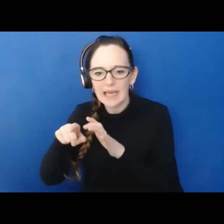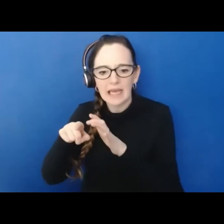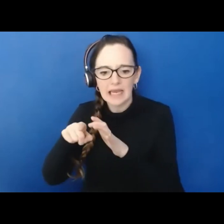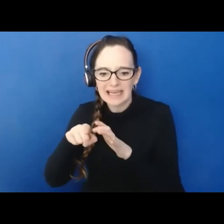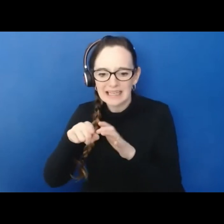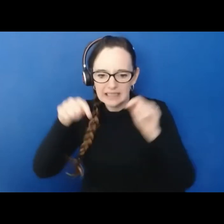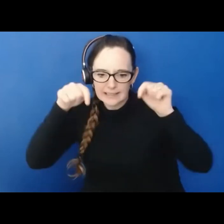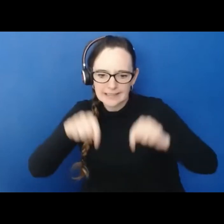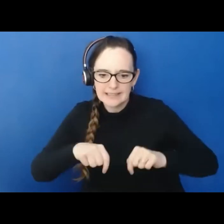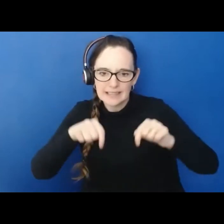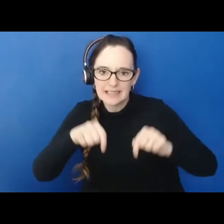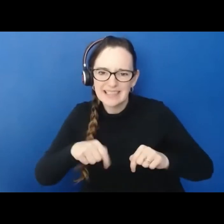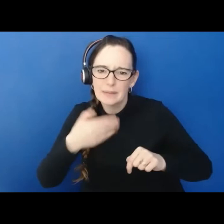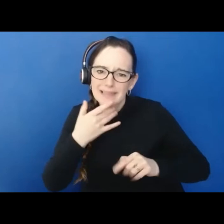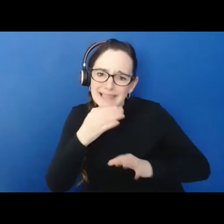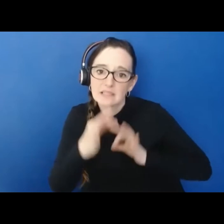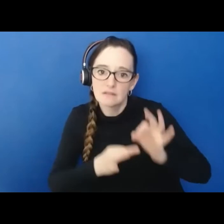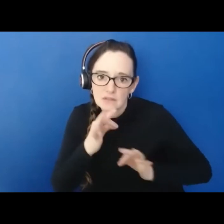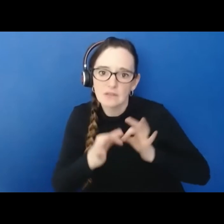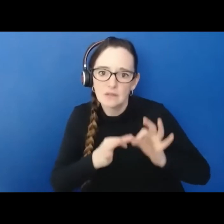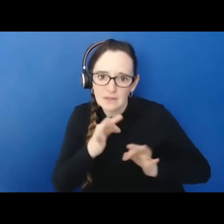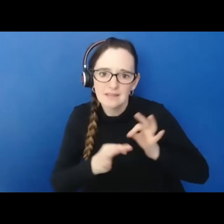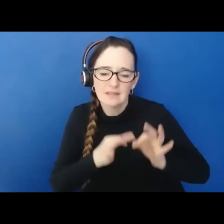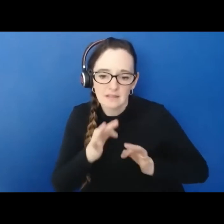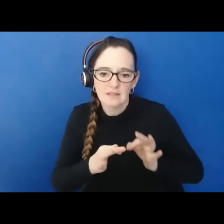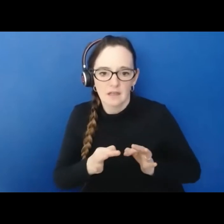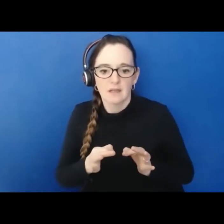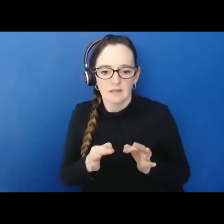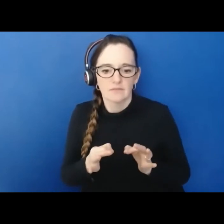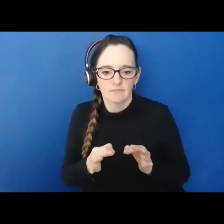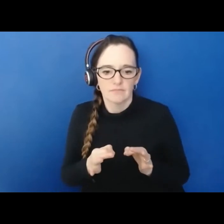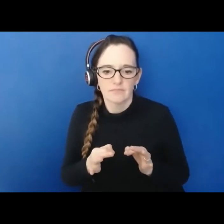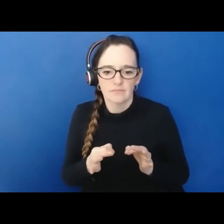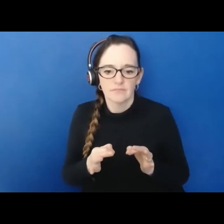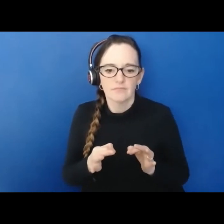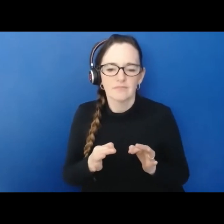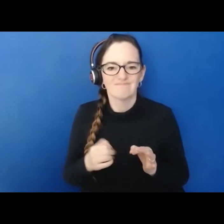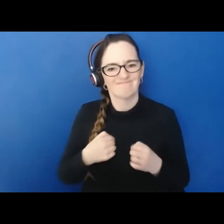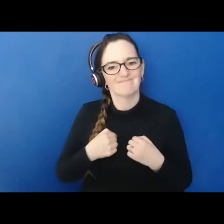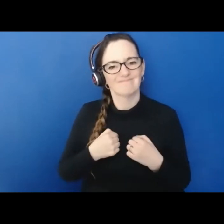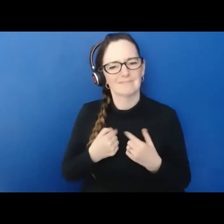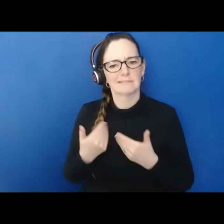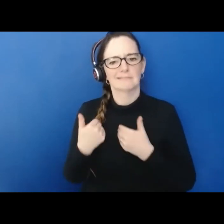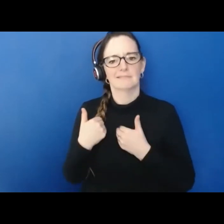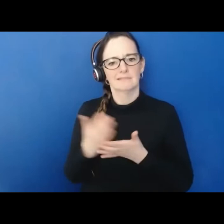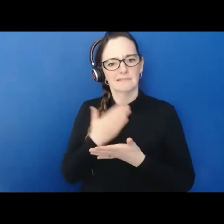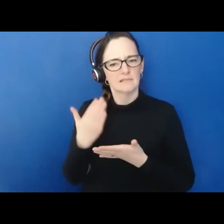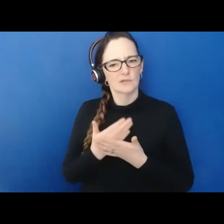doing so through the conversation. I'll flag it again when we start talking but I'll make sure we ve got time at the end to go through those.